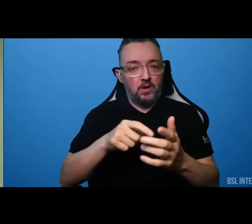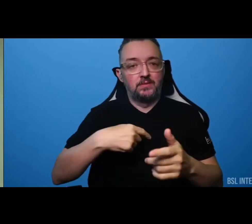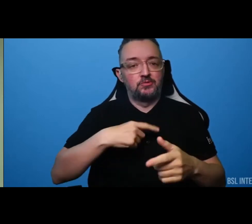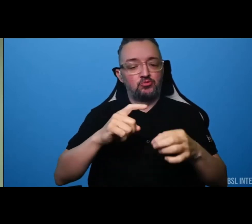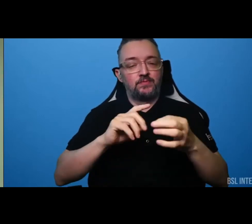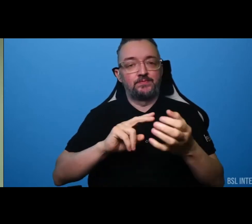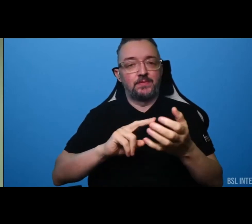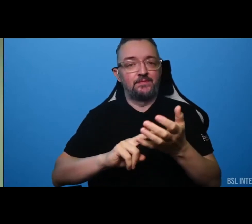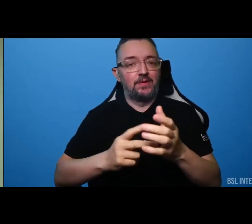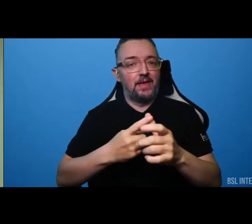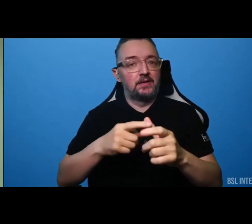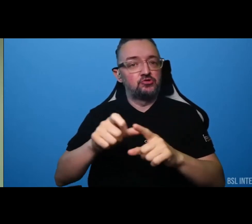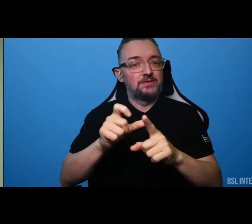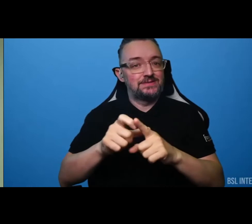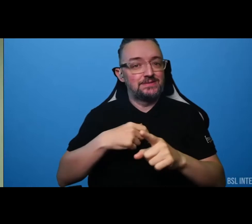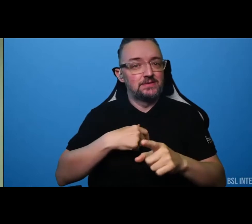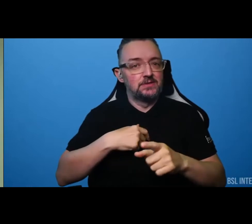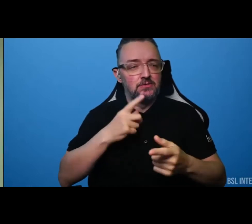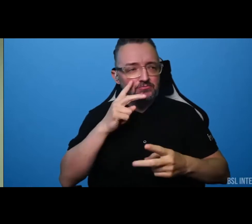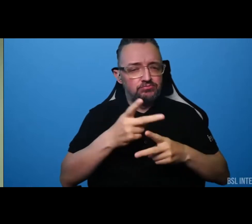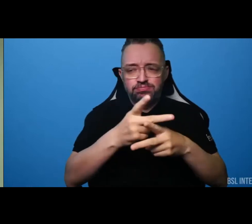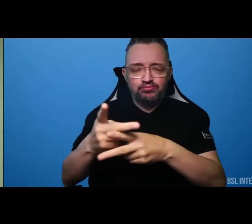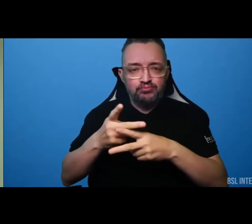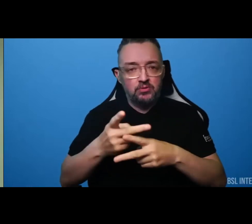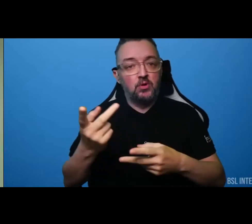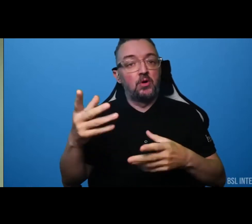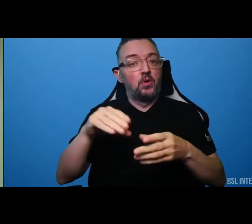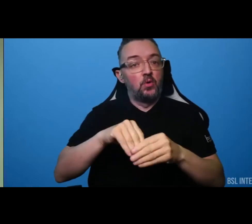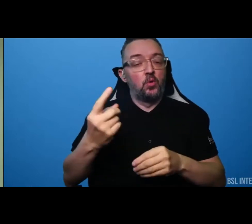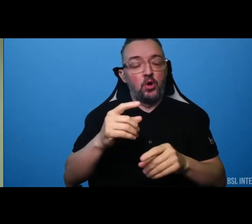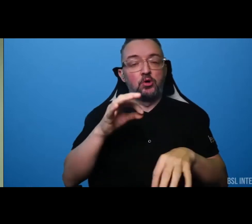And in today's talk, we are joined by Dr. Michael Morris.